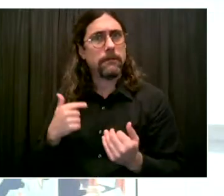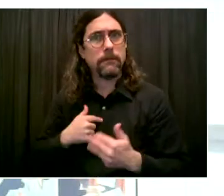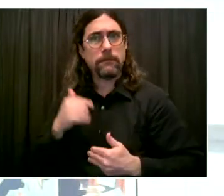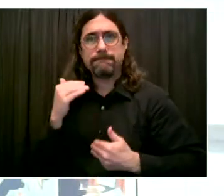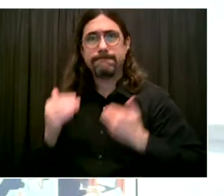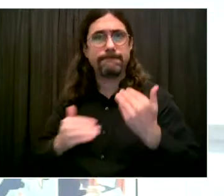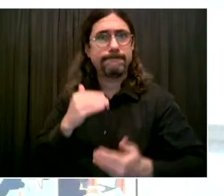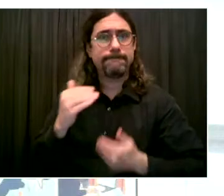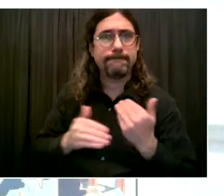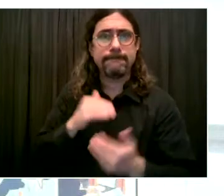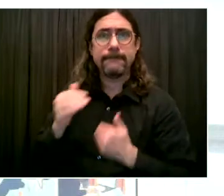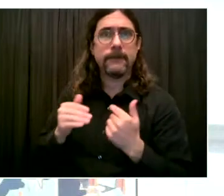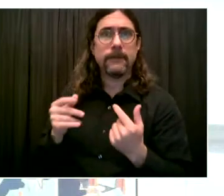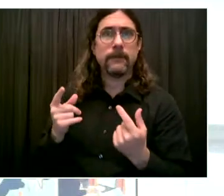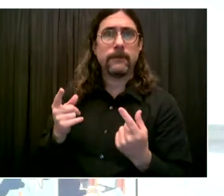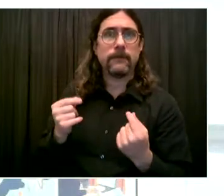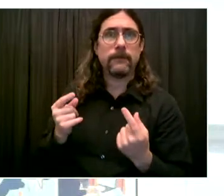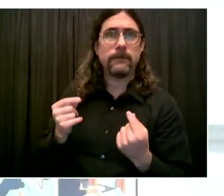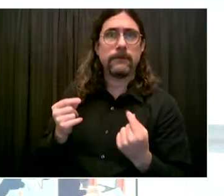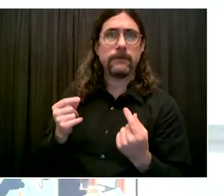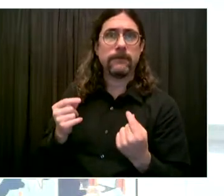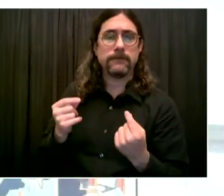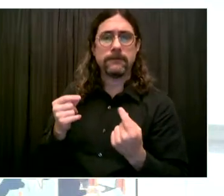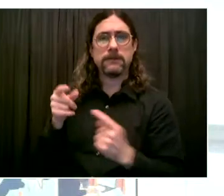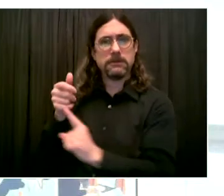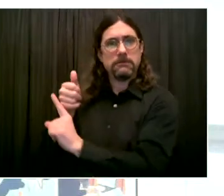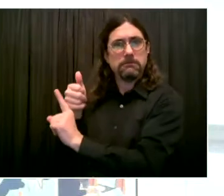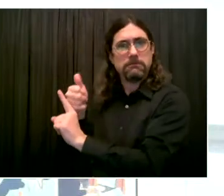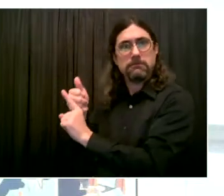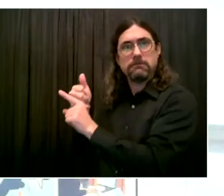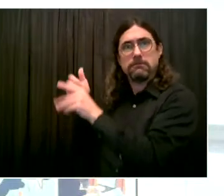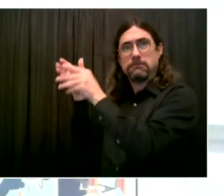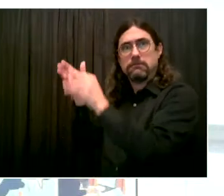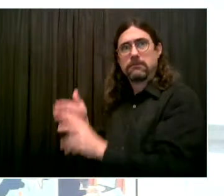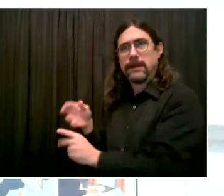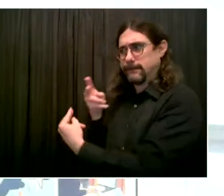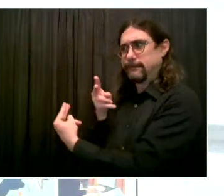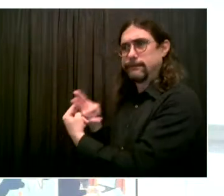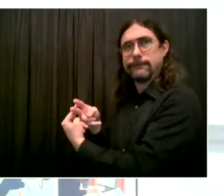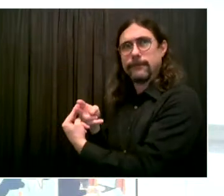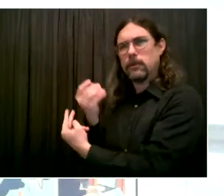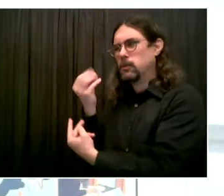SENIORS. THE WAY IT WORKSKS ONCE A PERSON OR FAALMIYYU SBBTMIS S